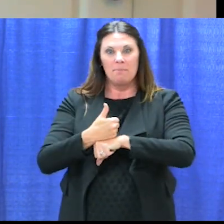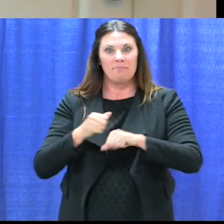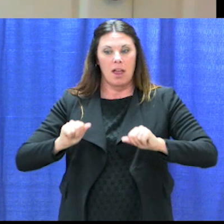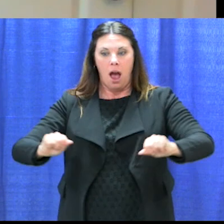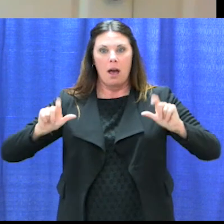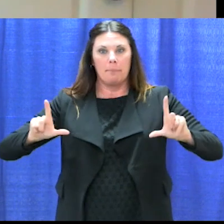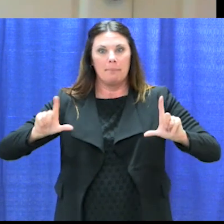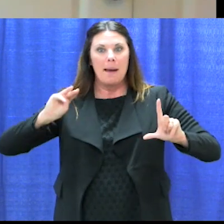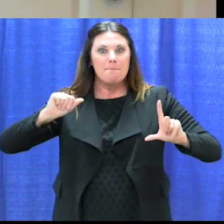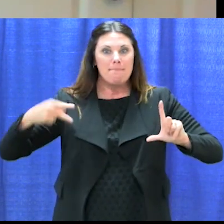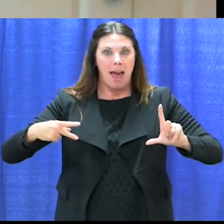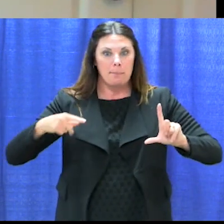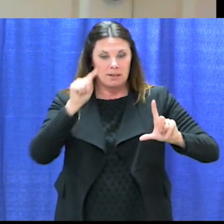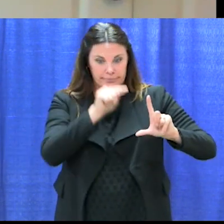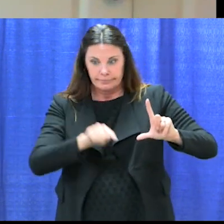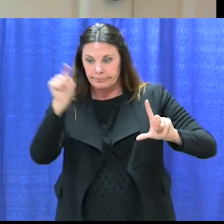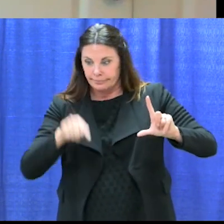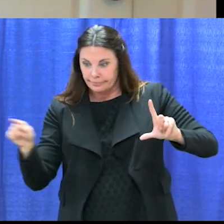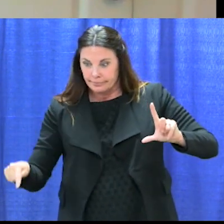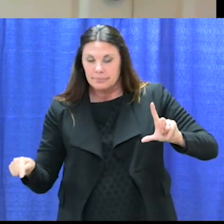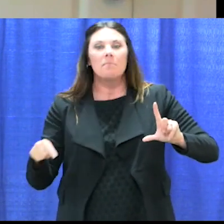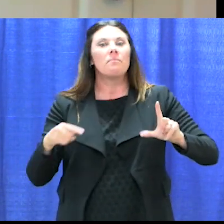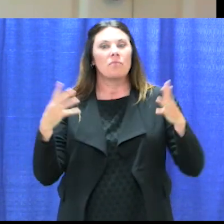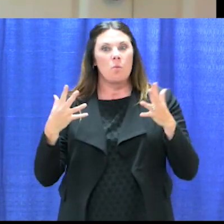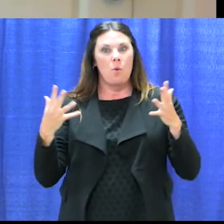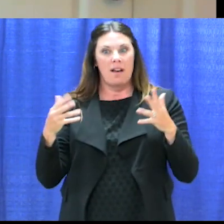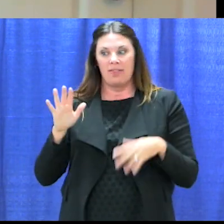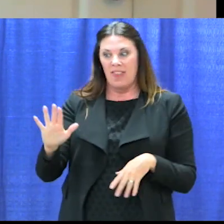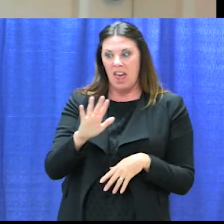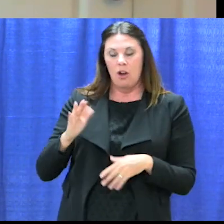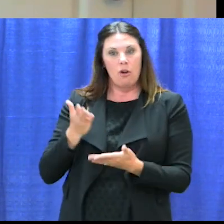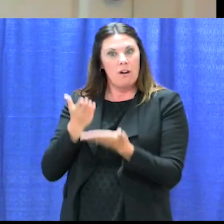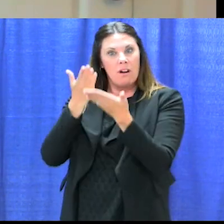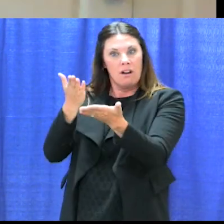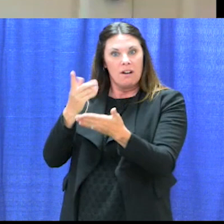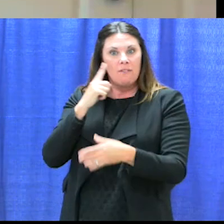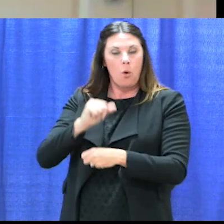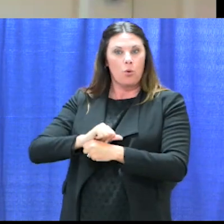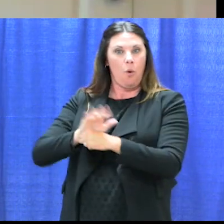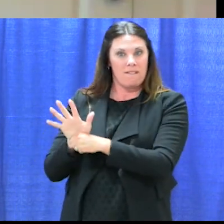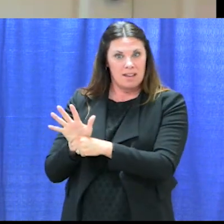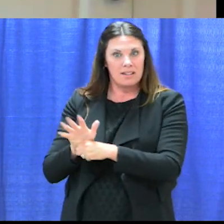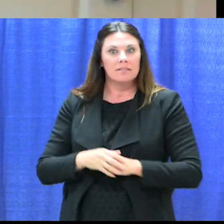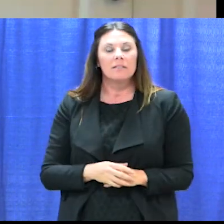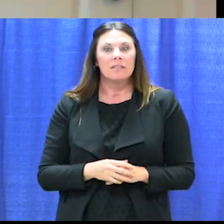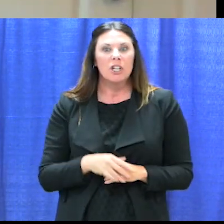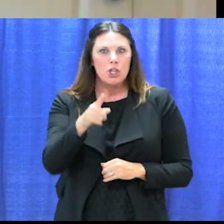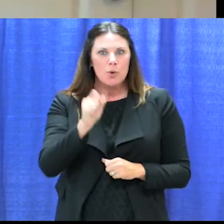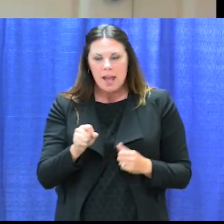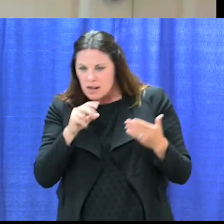and Internet service providers and their Covid 19 offering so that you can go find what providers are at each school district.